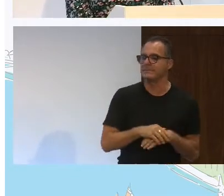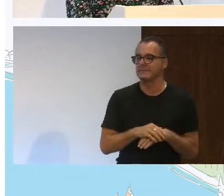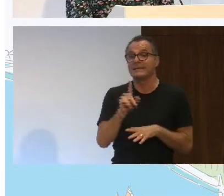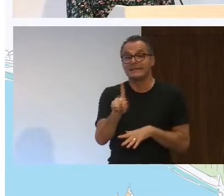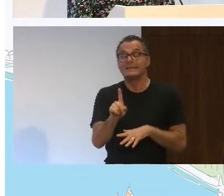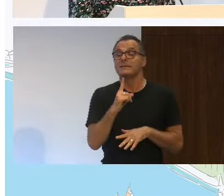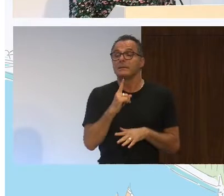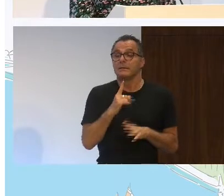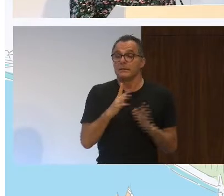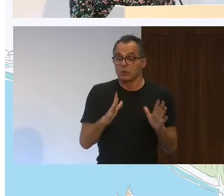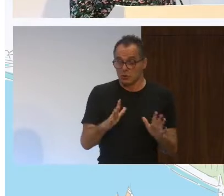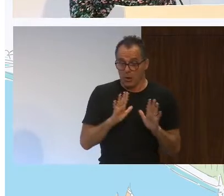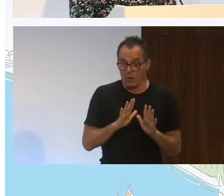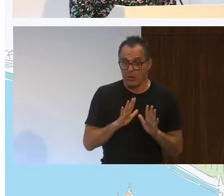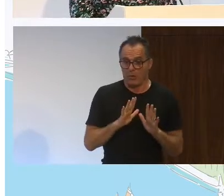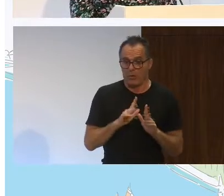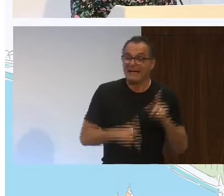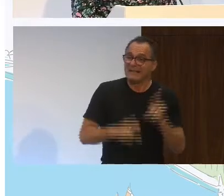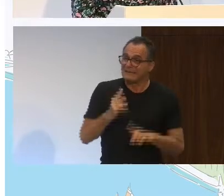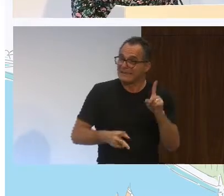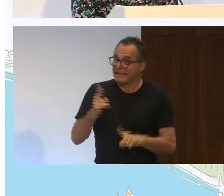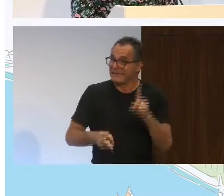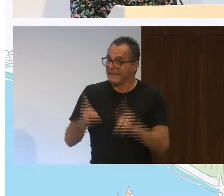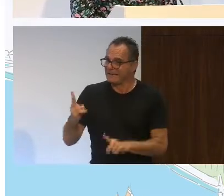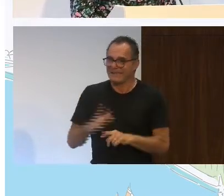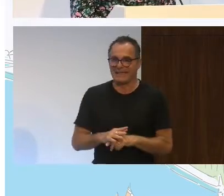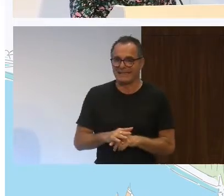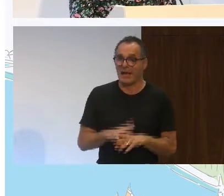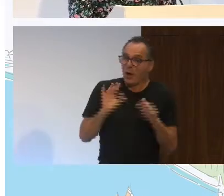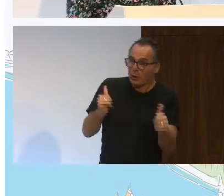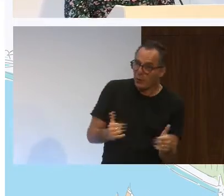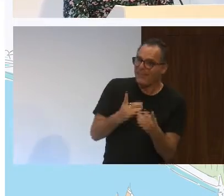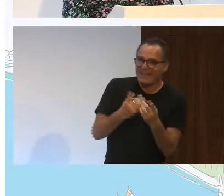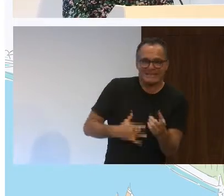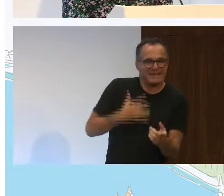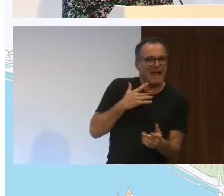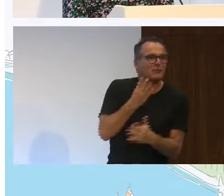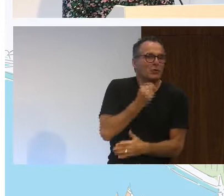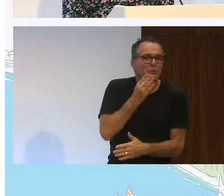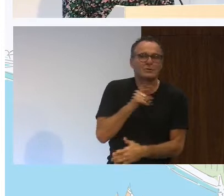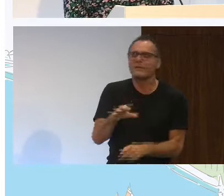taking out all the good things in life is not useful for managing migraine, and particularly for the children who often,